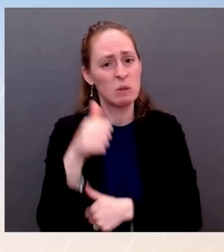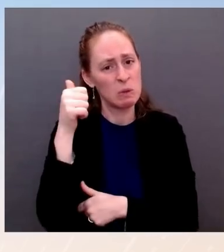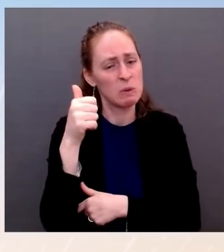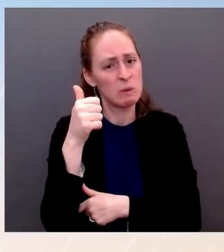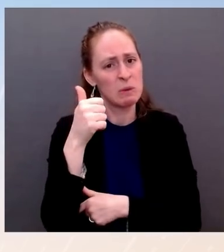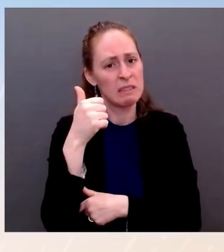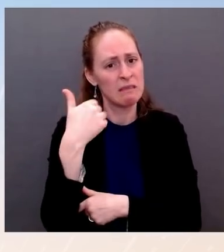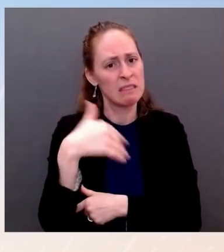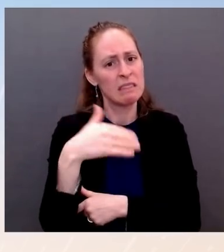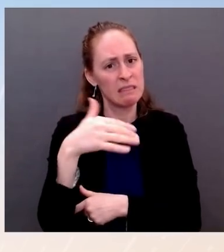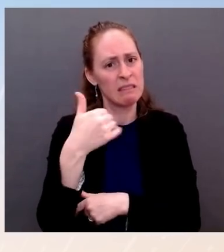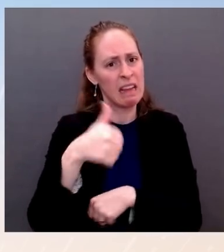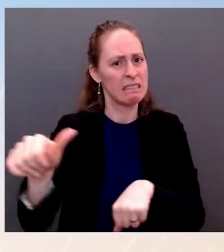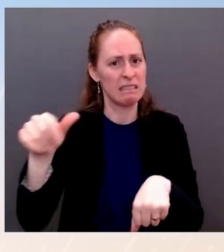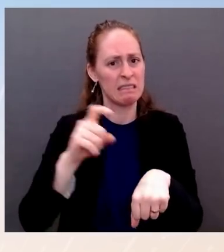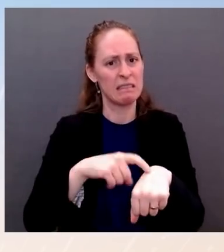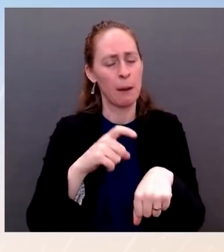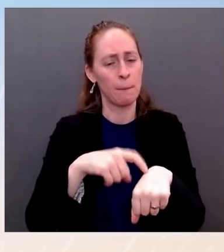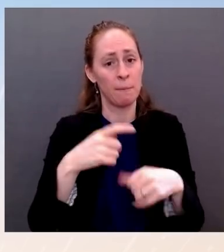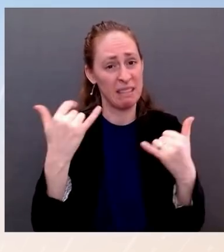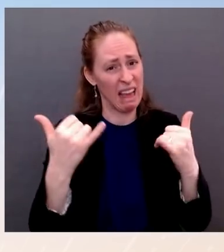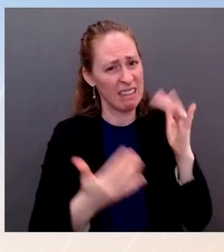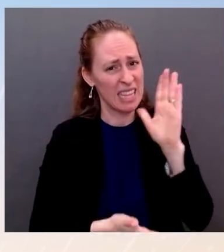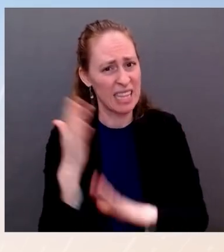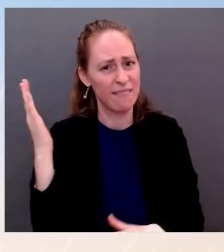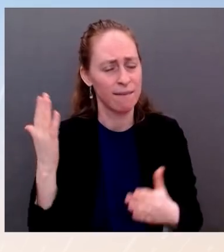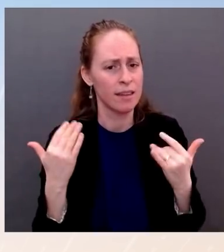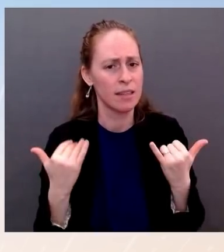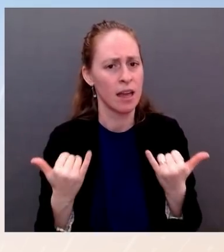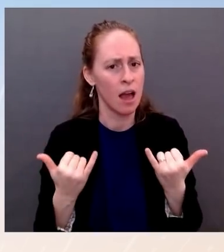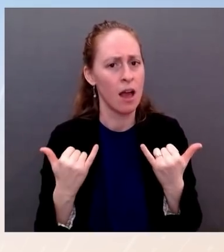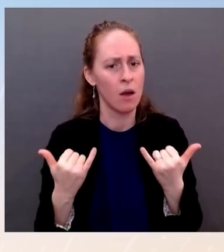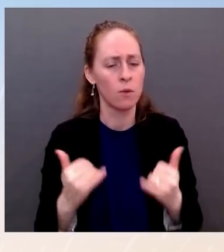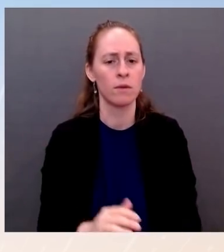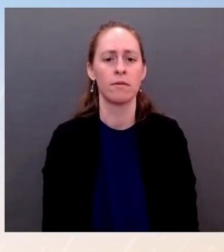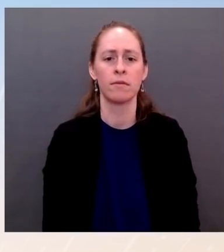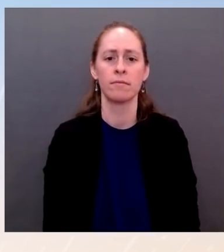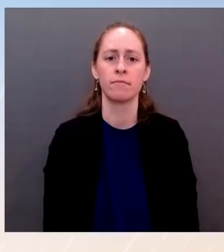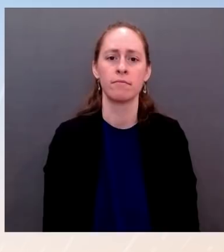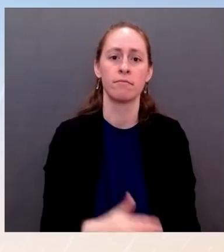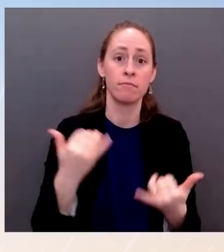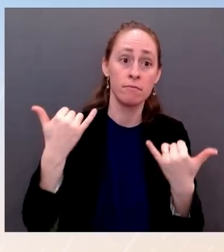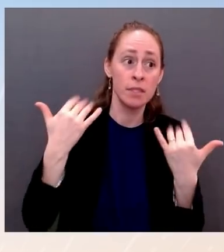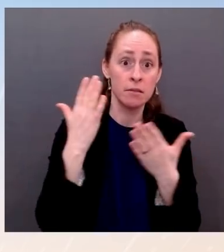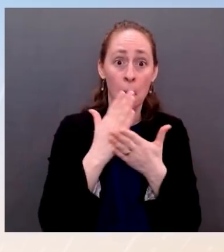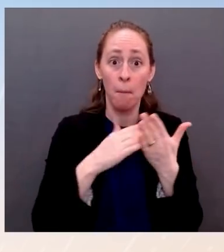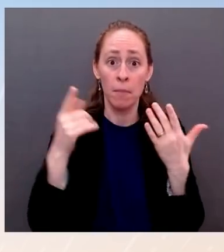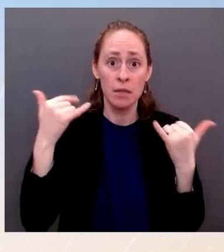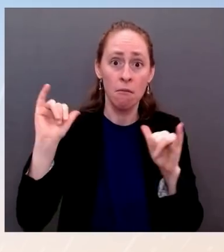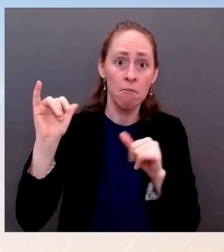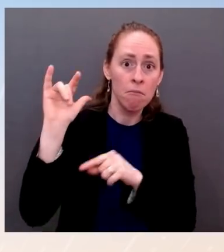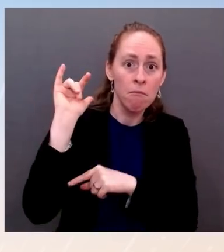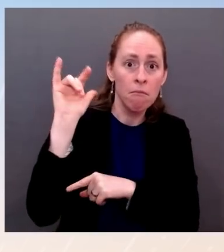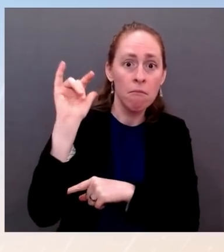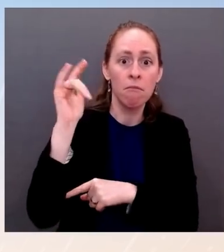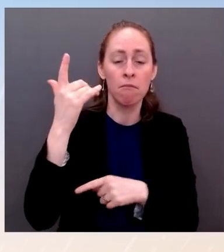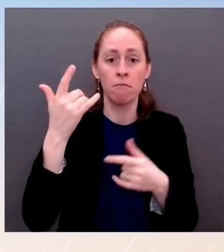and commercial rail and air service exist, while the roads are open. The President will not be putting the lives of our men